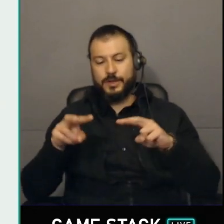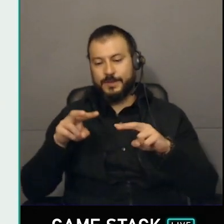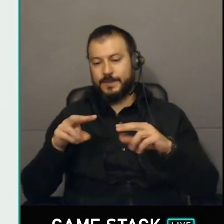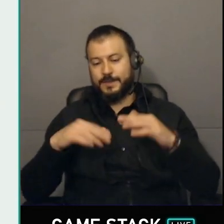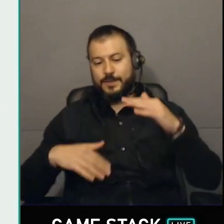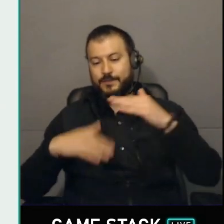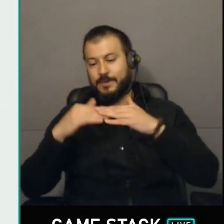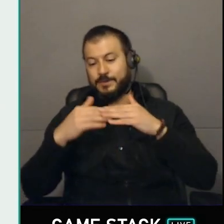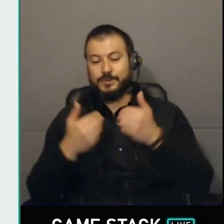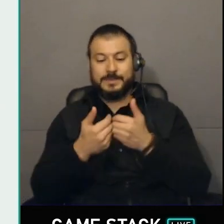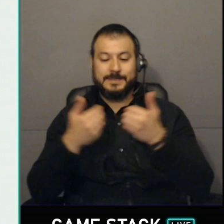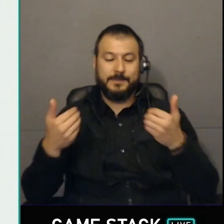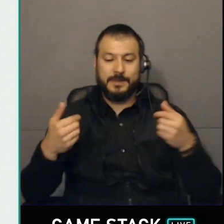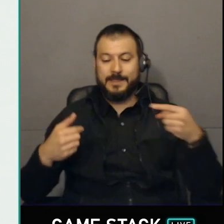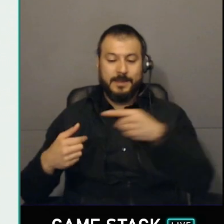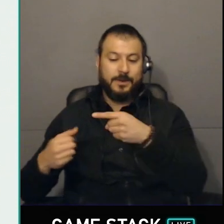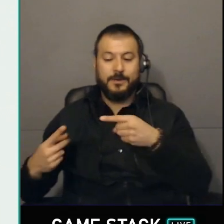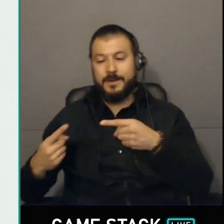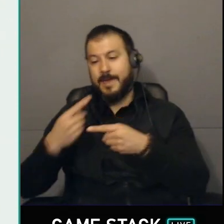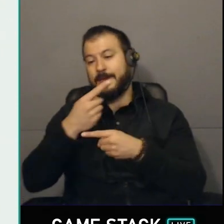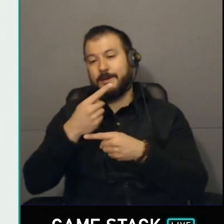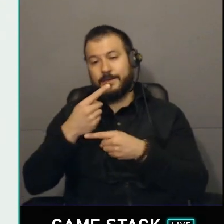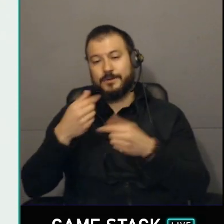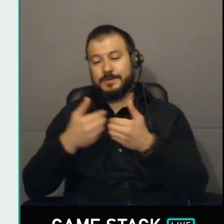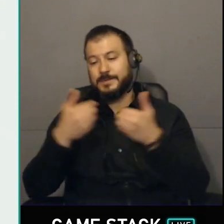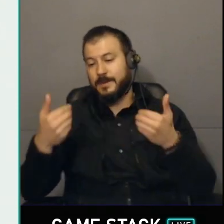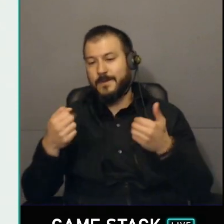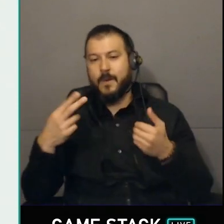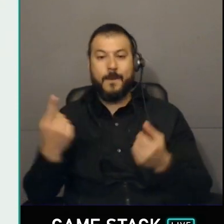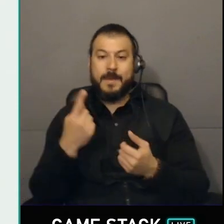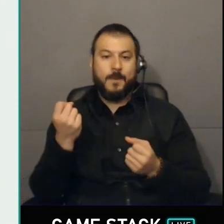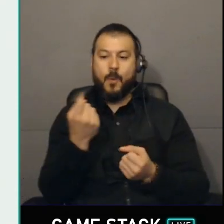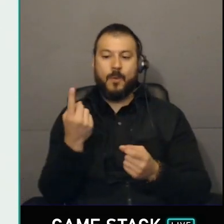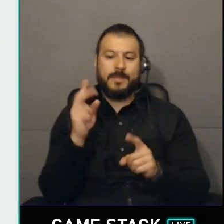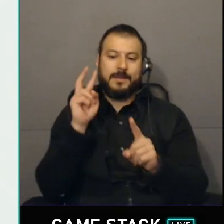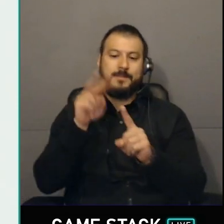or we can only, say, apply angular clipping, if the linear clipping happens.